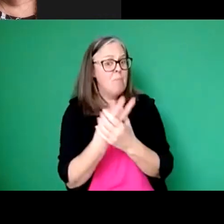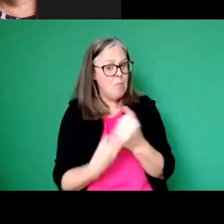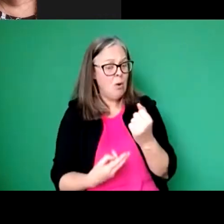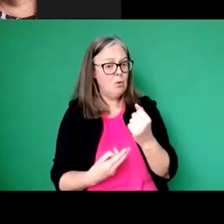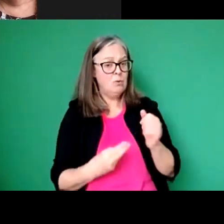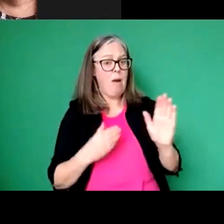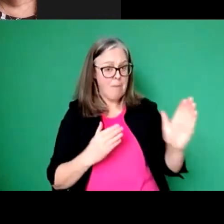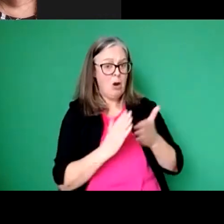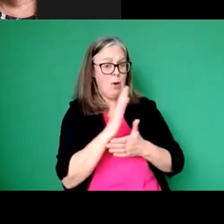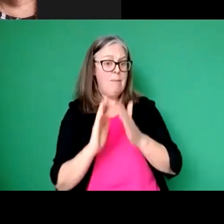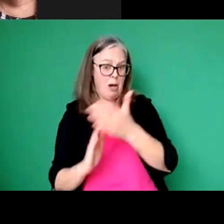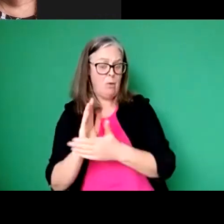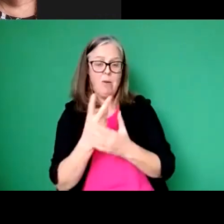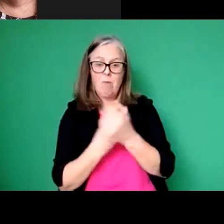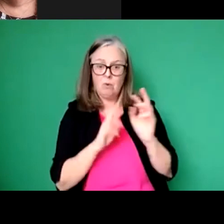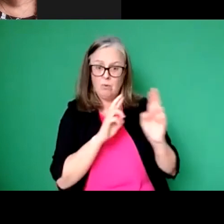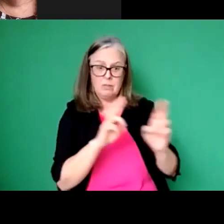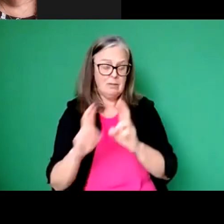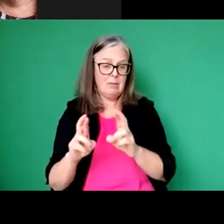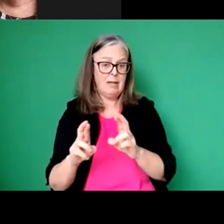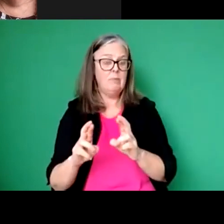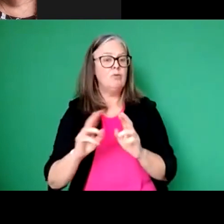practical solutions for accommodation whether that's you know